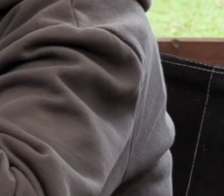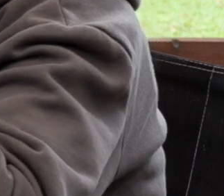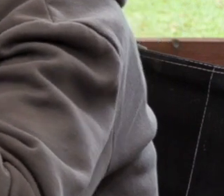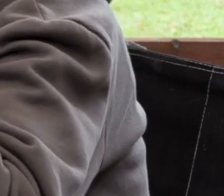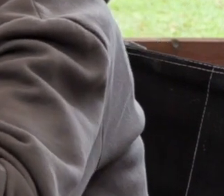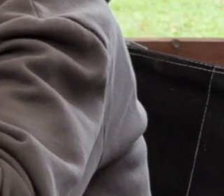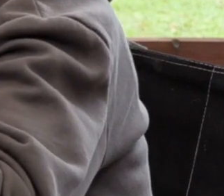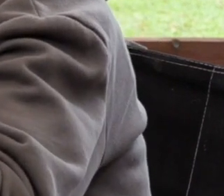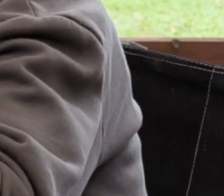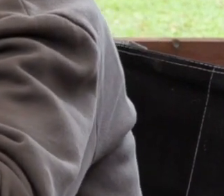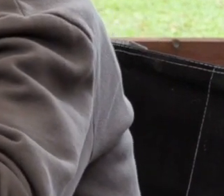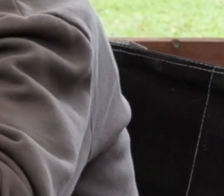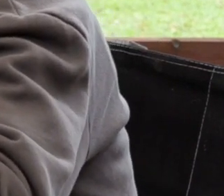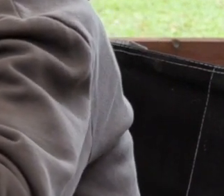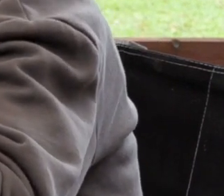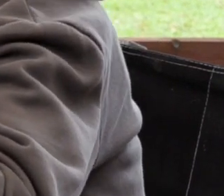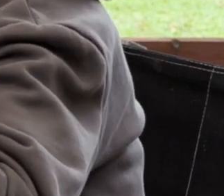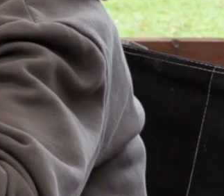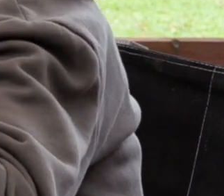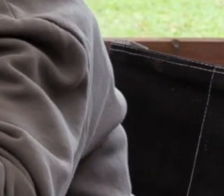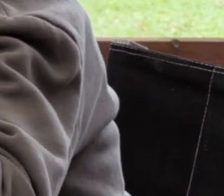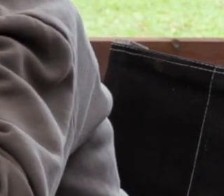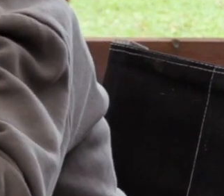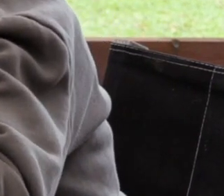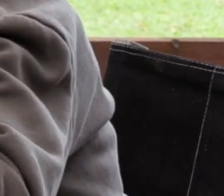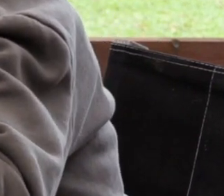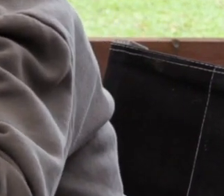Ha ha ha, ha ha ha.